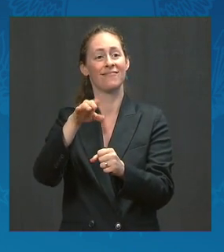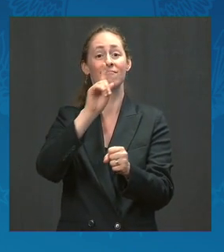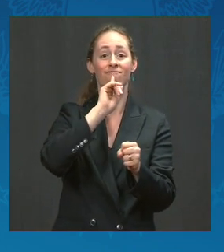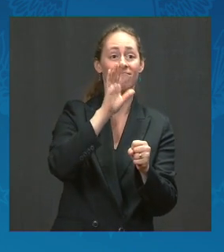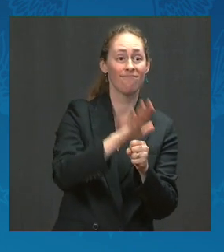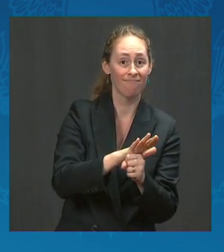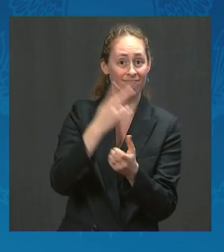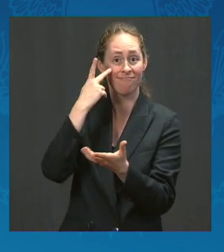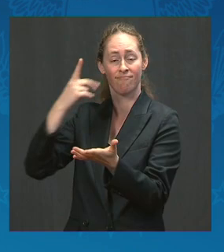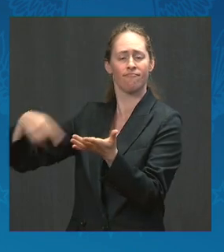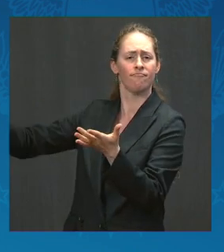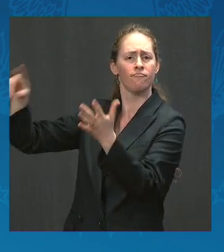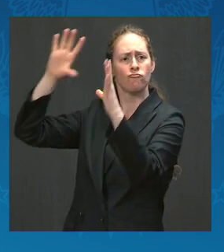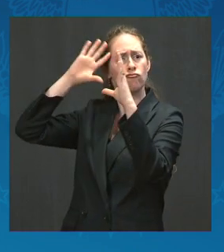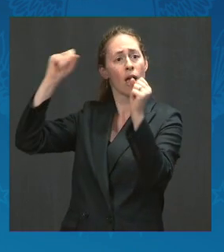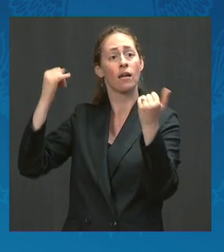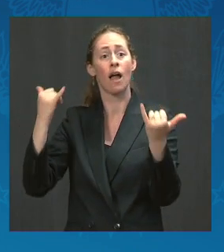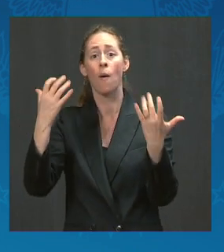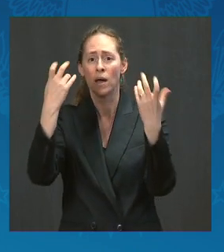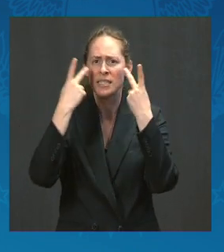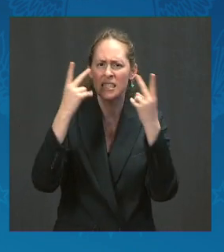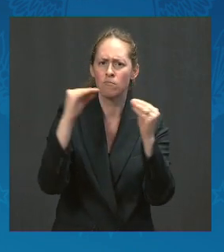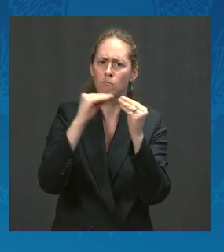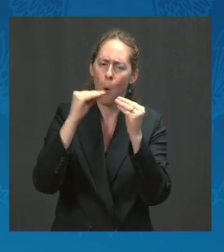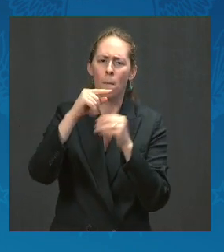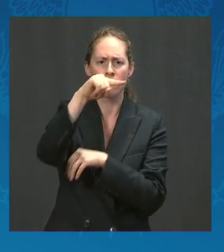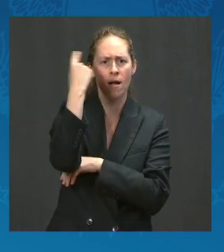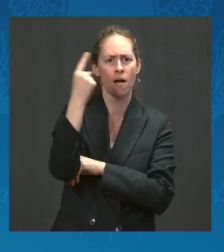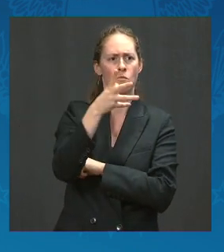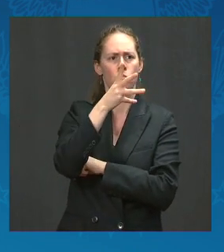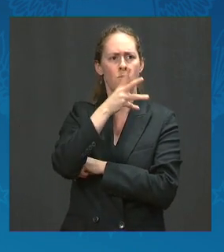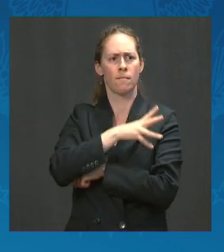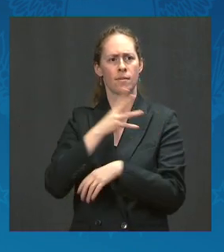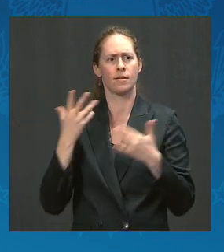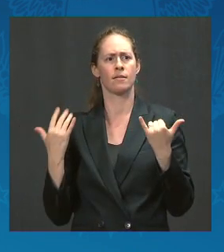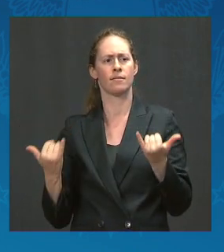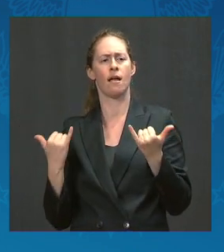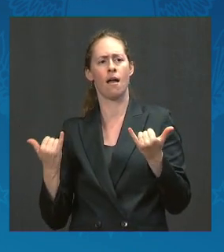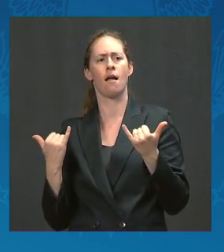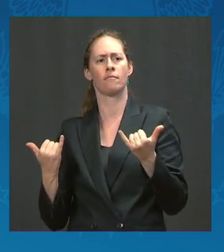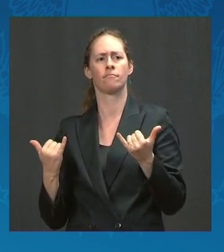more black women to be circuit court judges in just six months